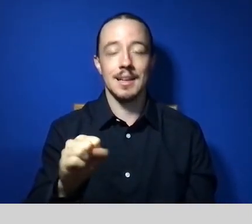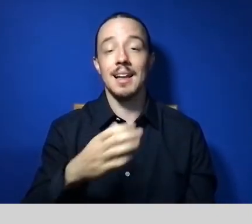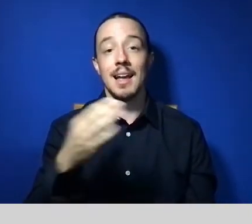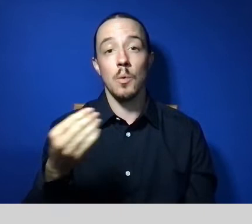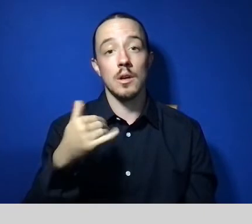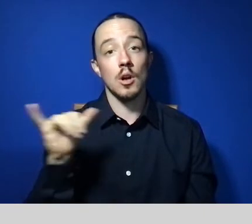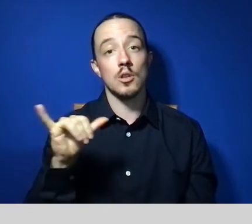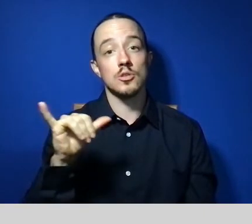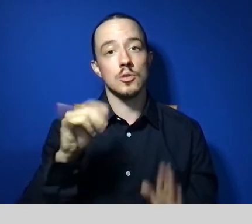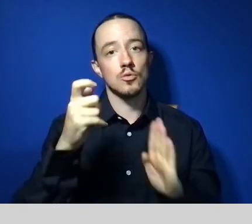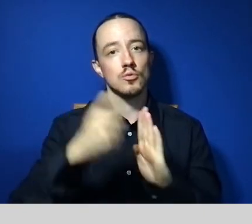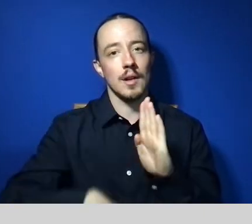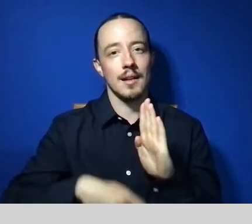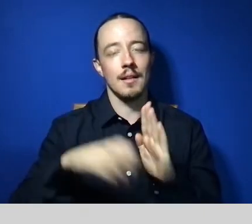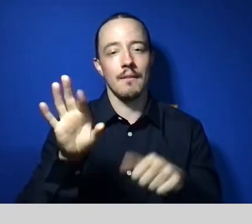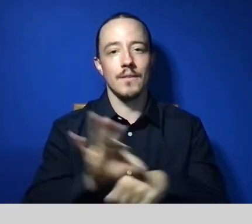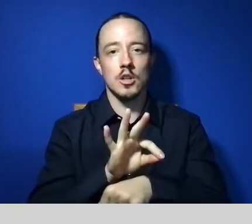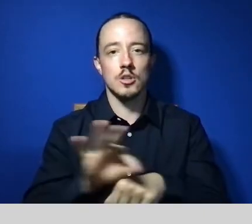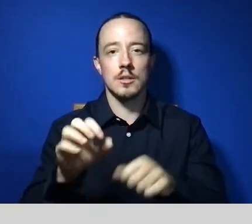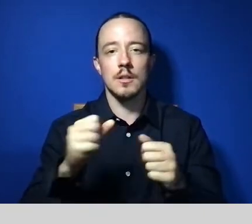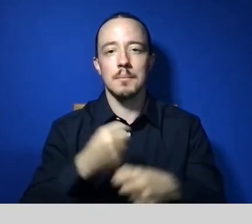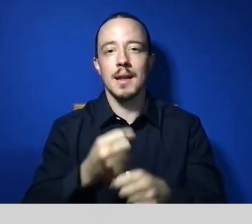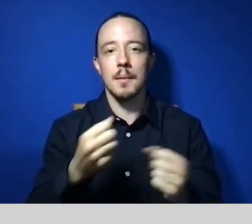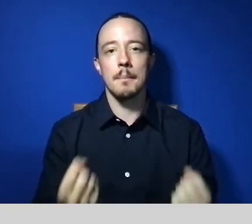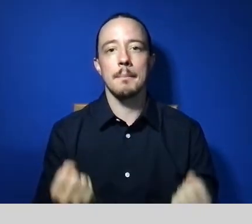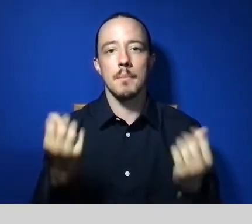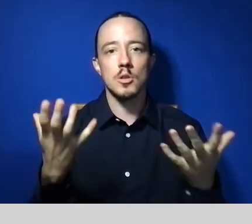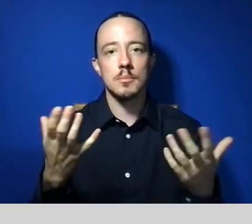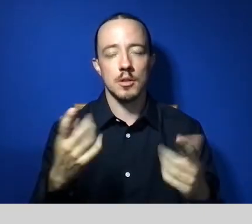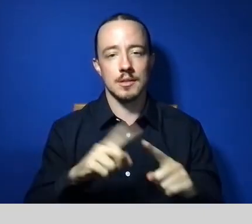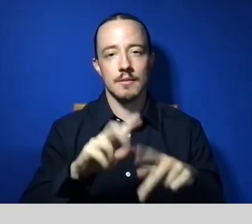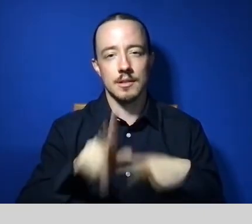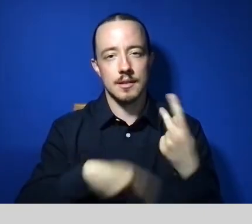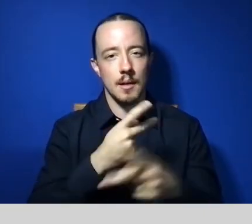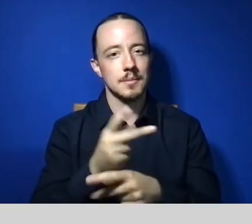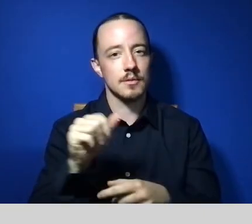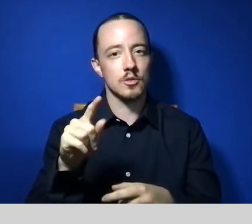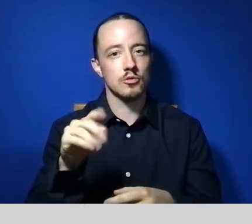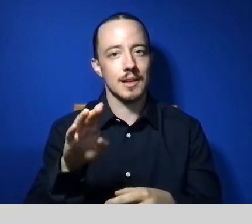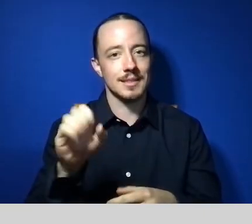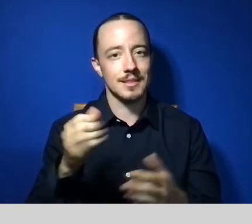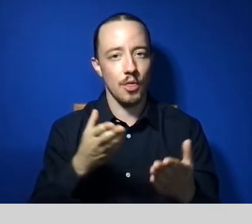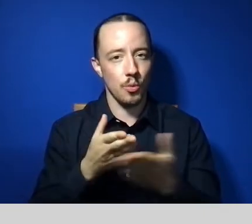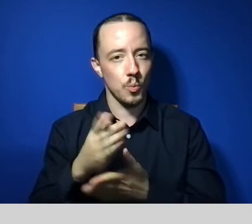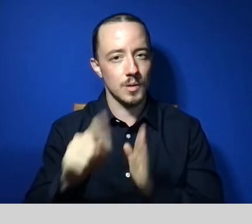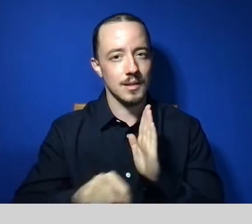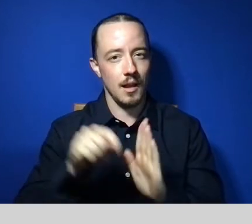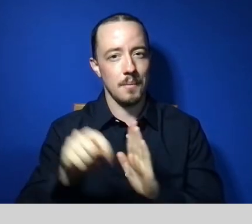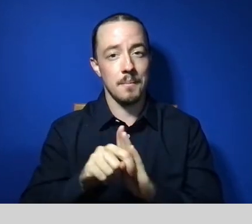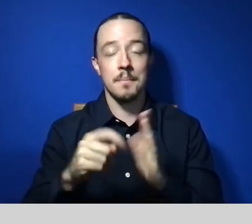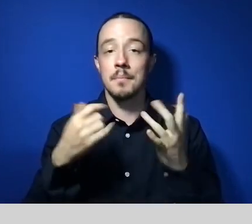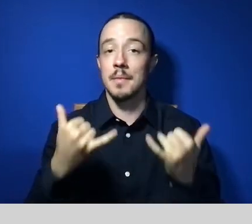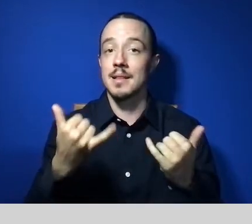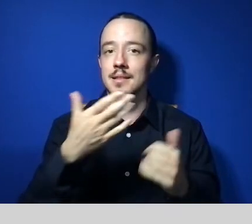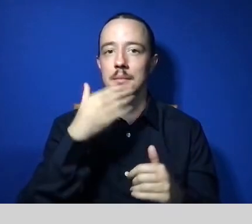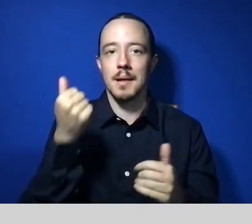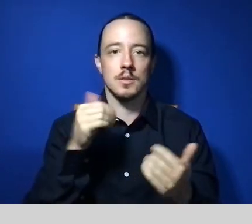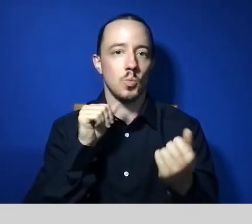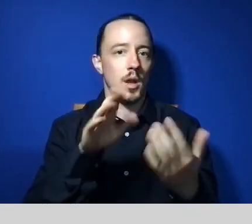we could also write this as a function to make it multiple, multiple traces over time. But this is one way to go